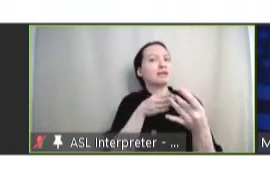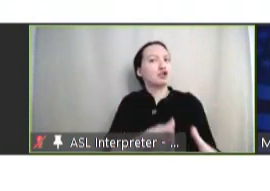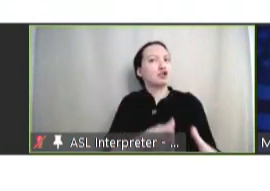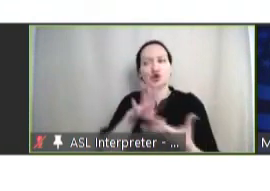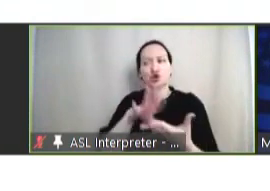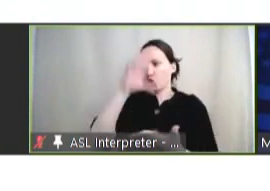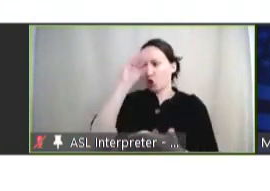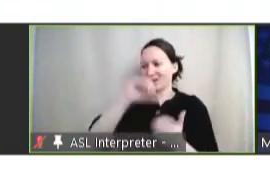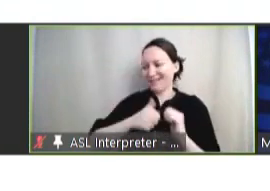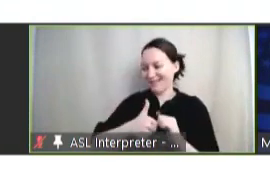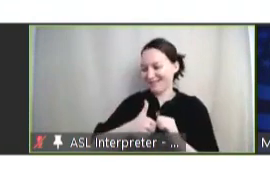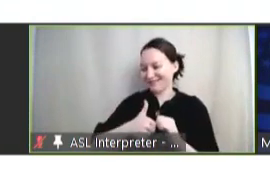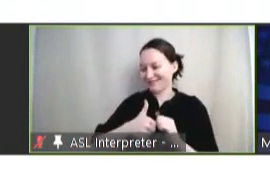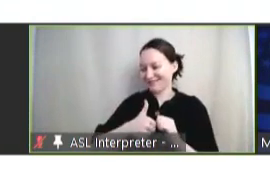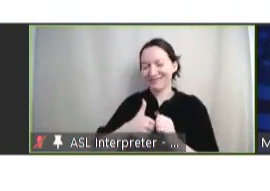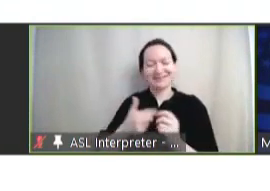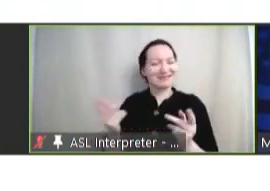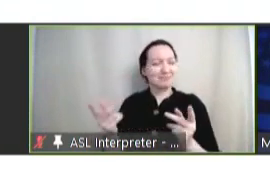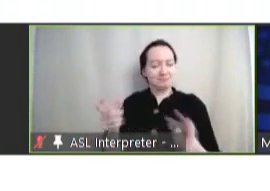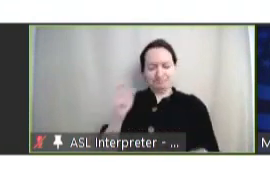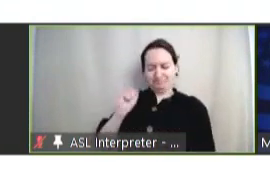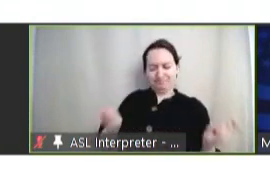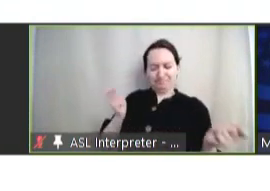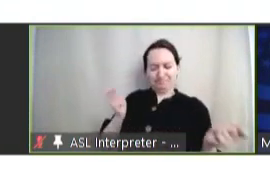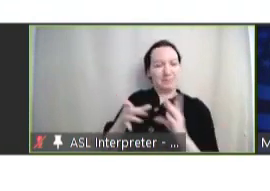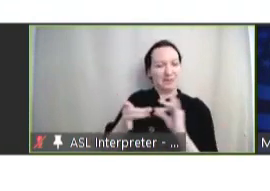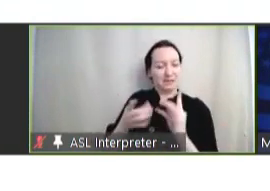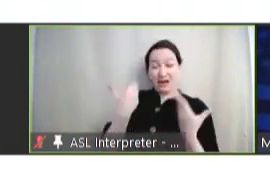how to augment their message, and I'm not sure we're doing that very well right now.